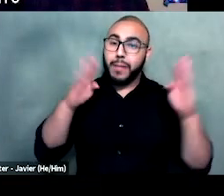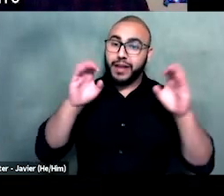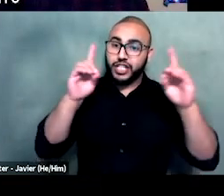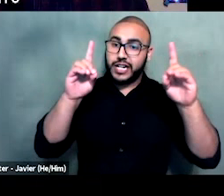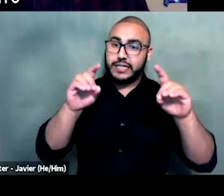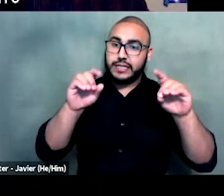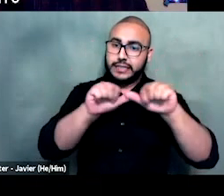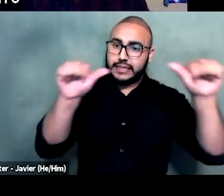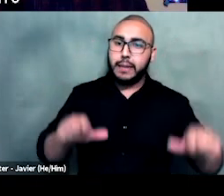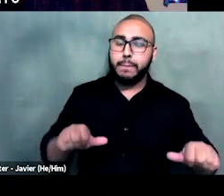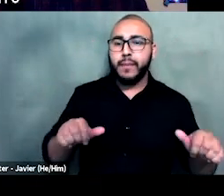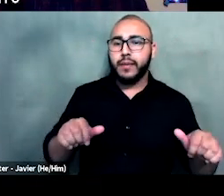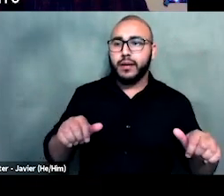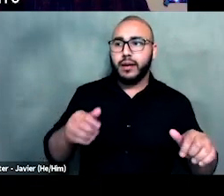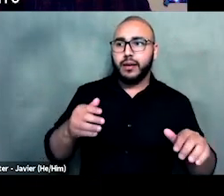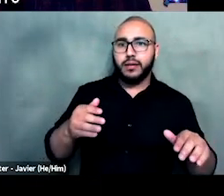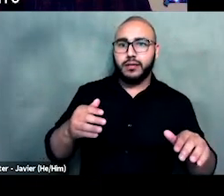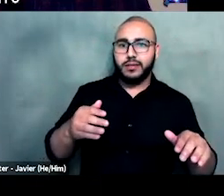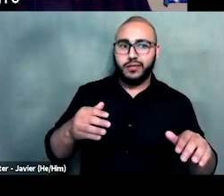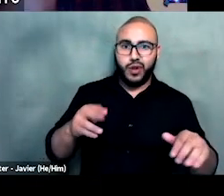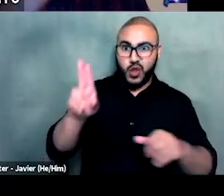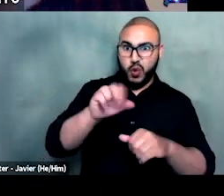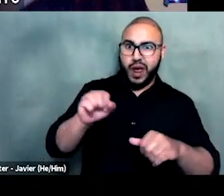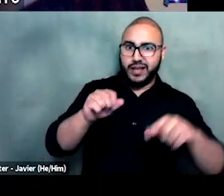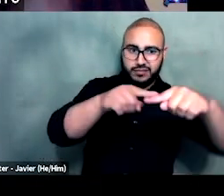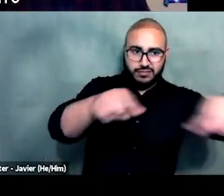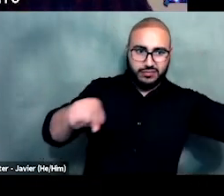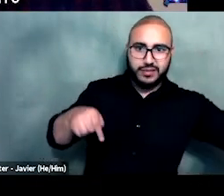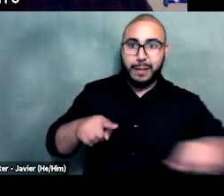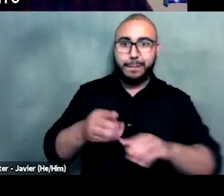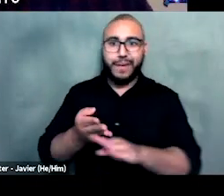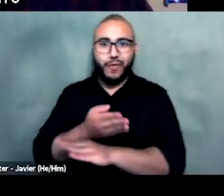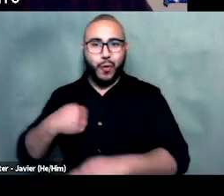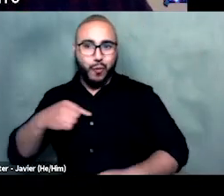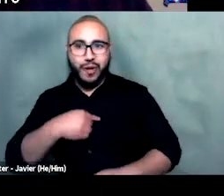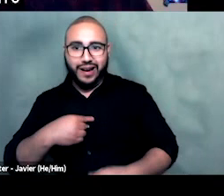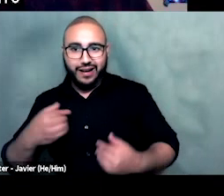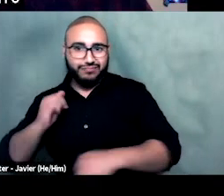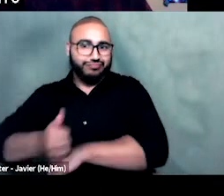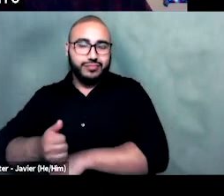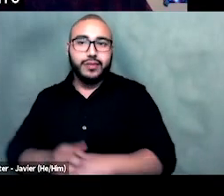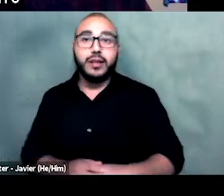the borders of the United States before we had a public education system. Engineering,